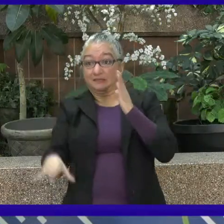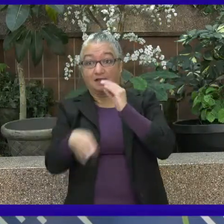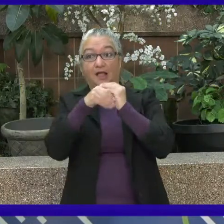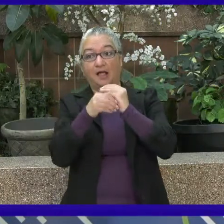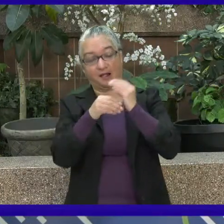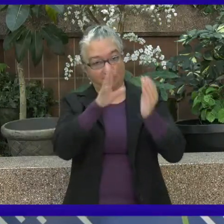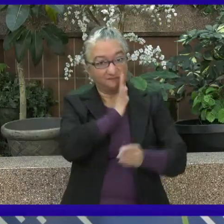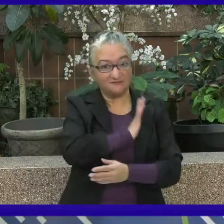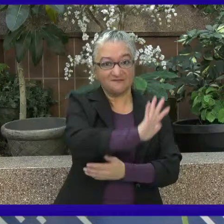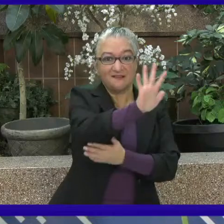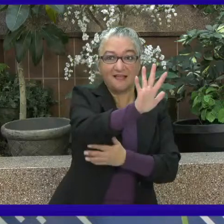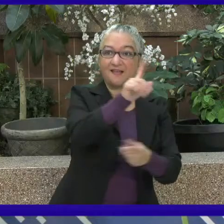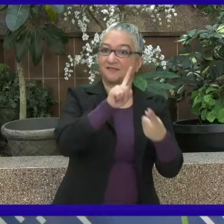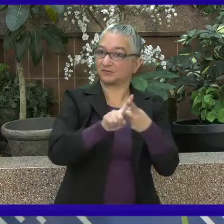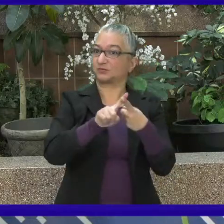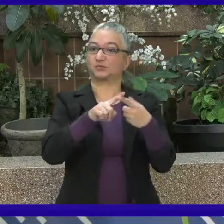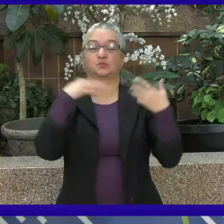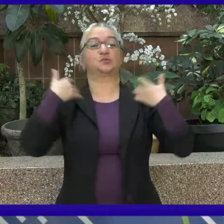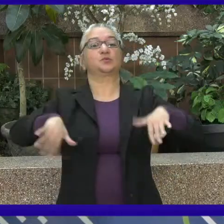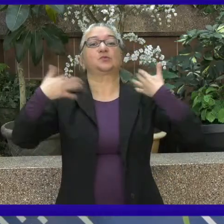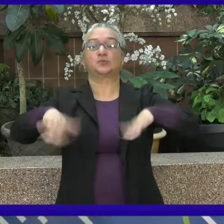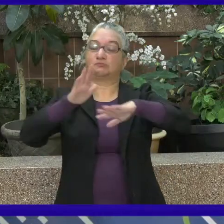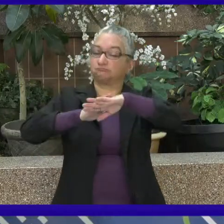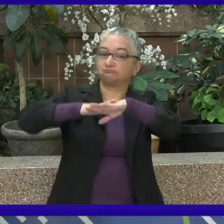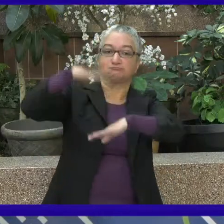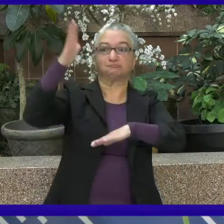manitoba has responded and will continue to do so as we look to